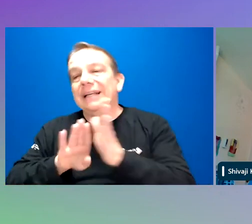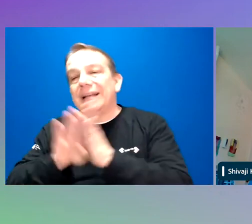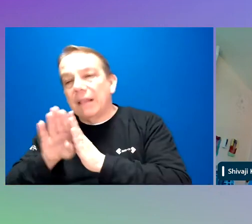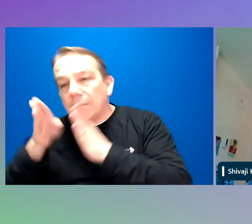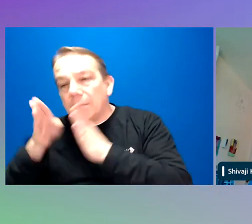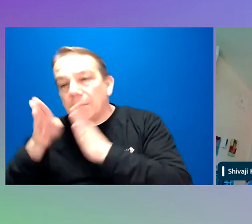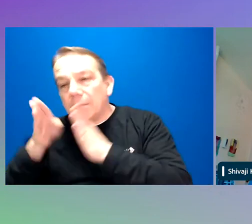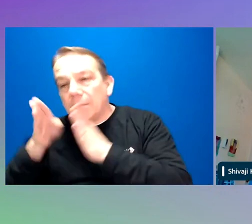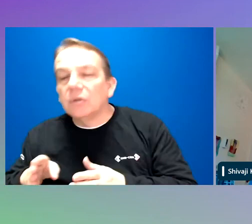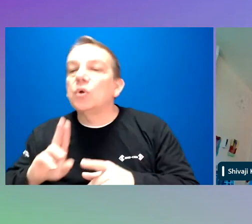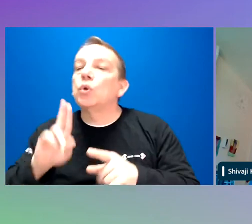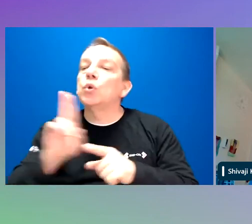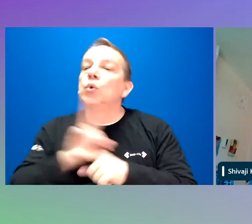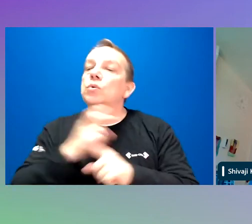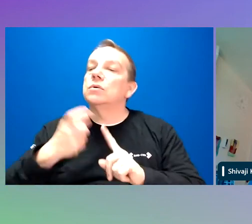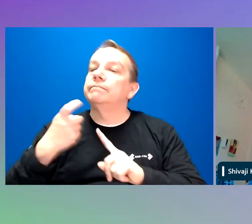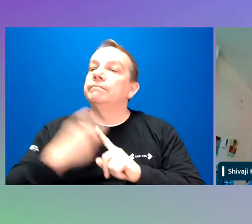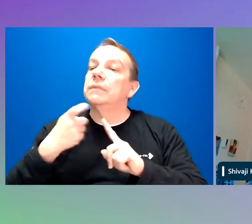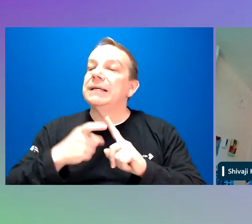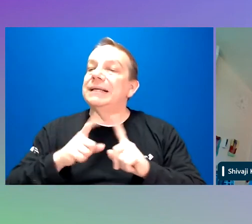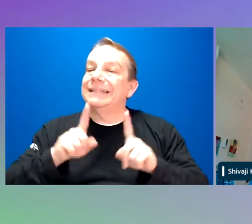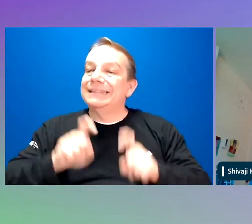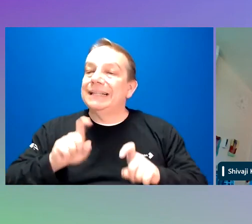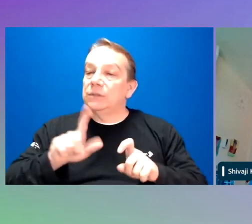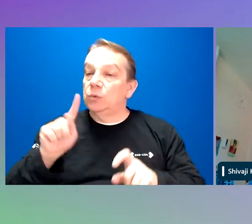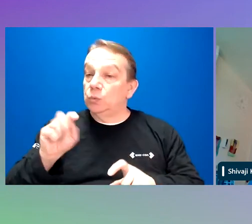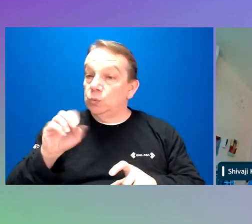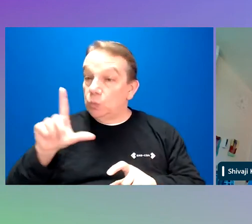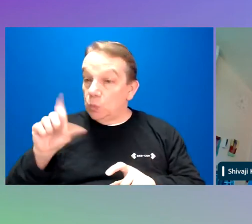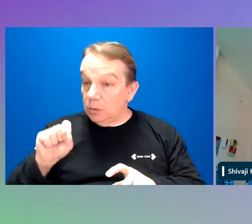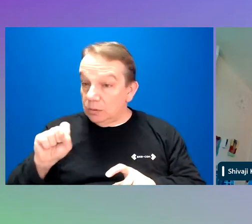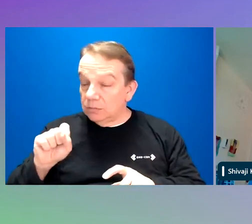tool. That's that. Currently we